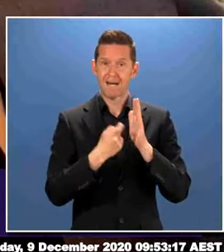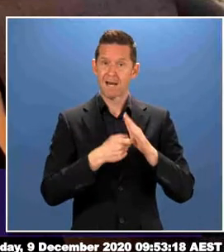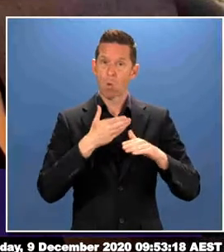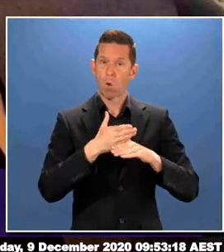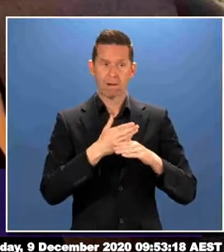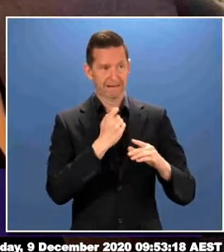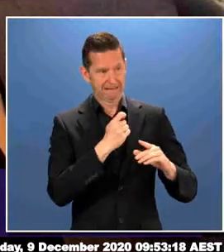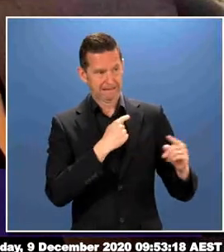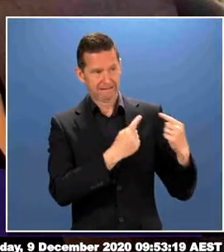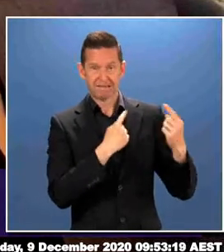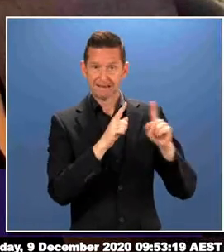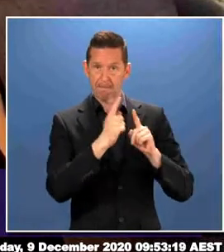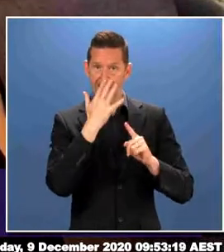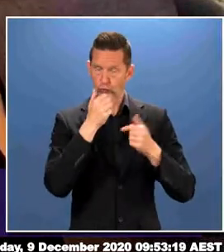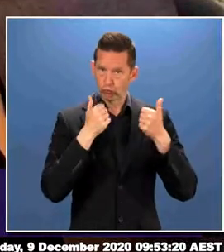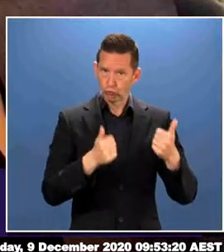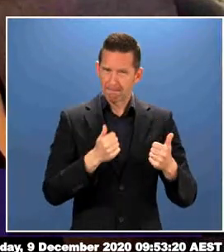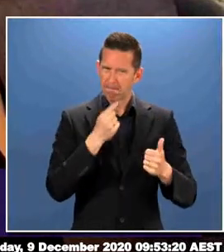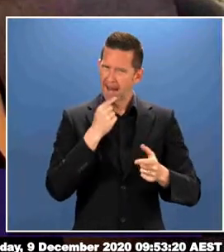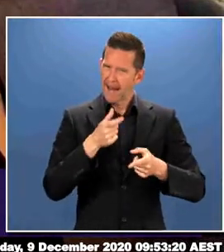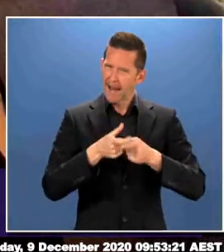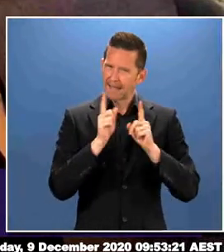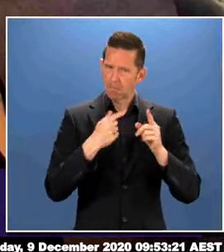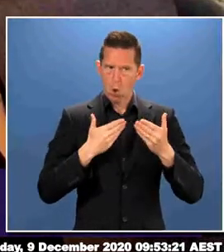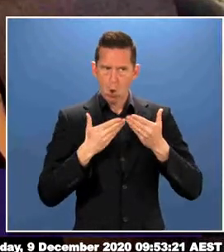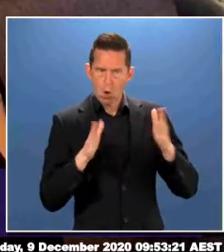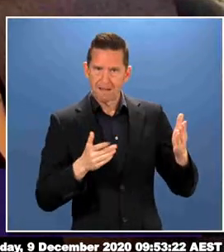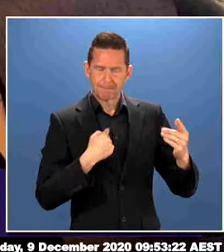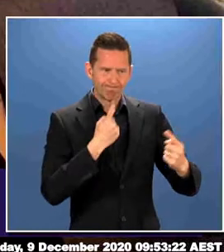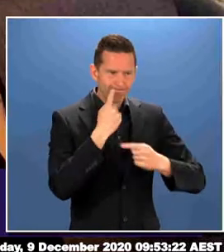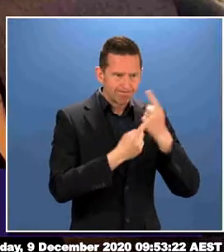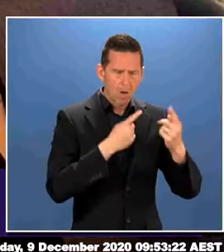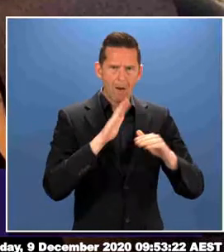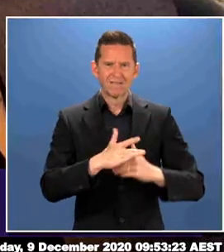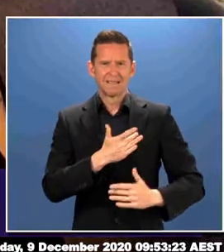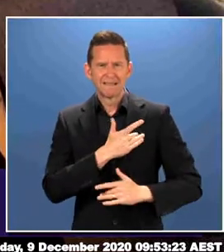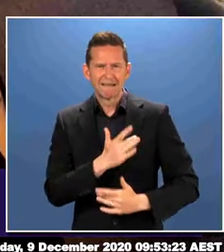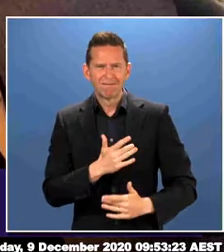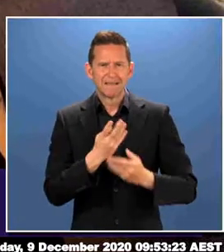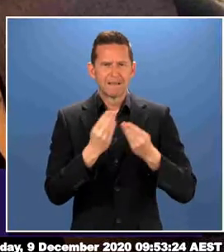It can be quite intimidating speaking about some sensitive topics or an issue that's really important to somebody who has maybe never had that